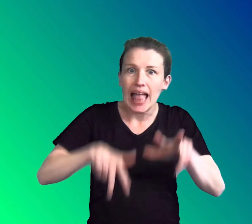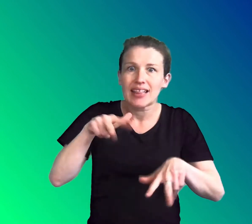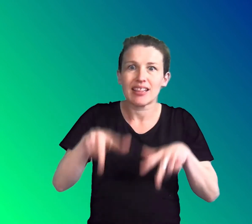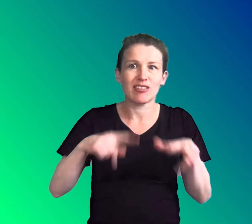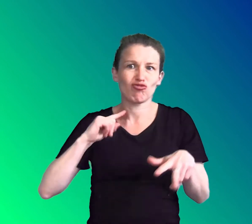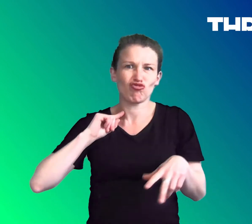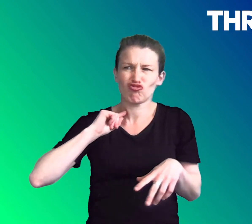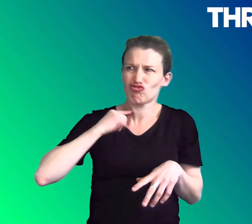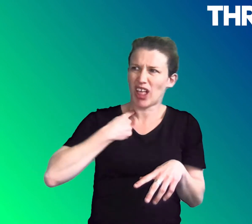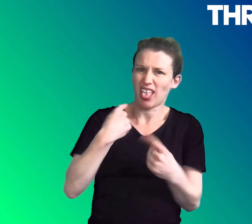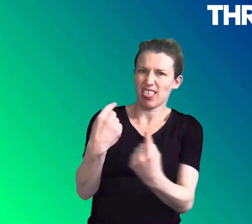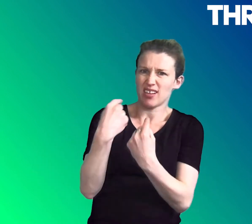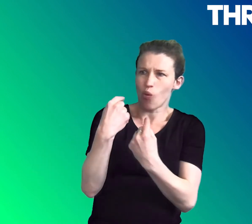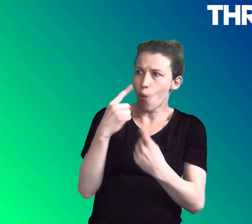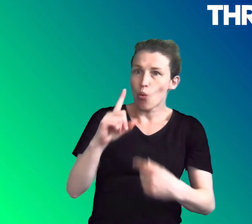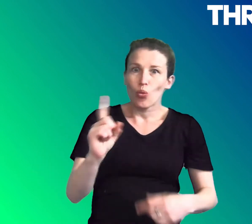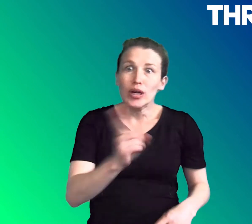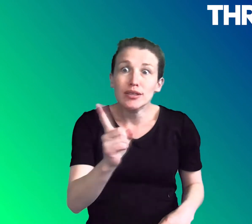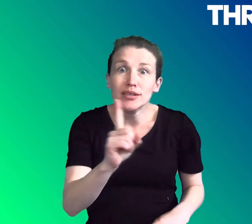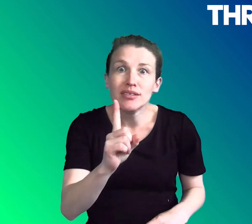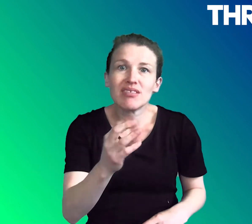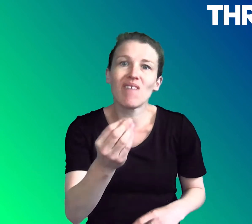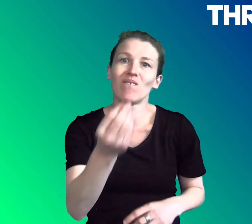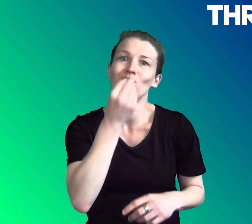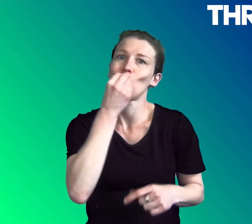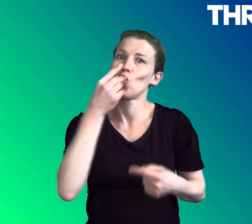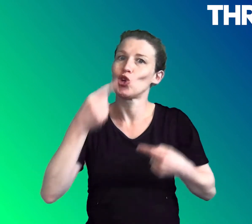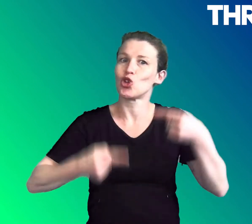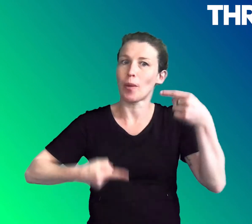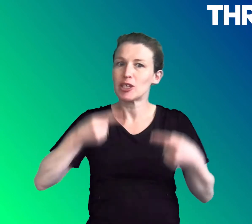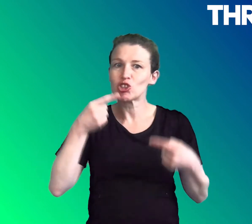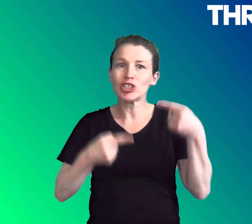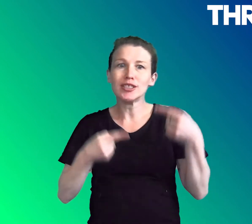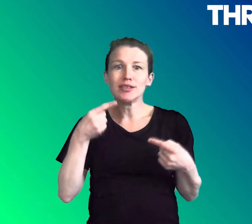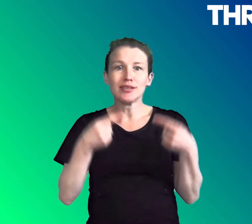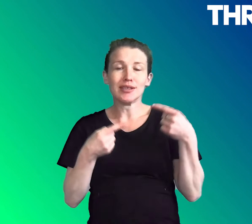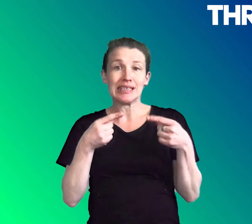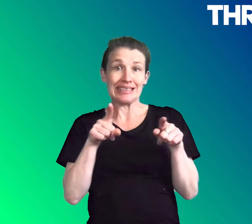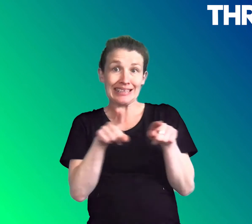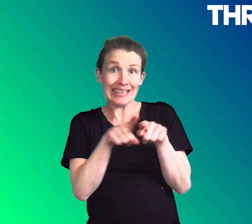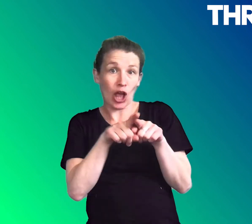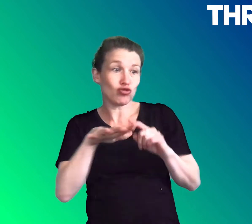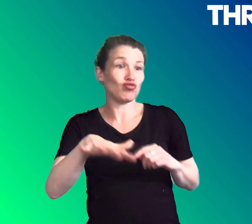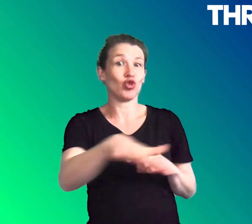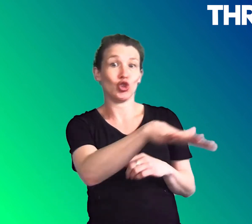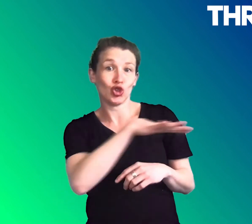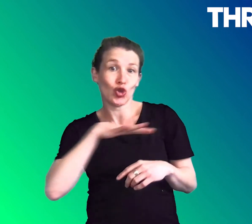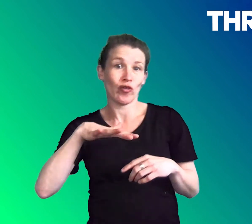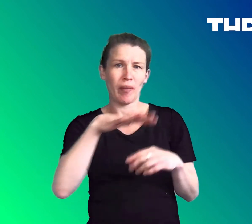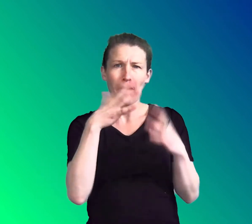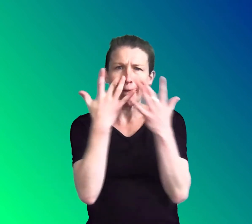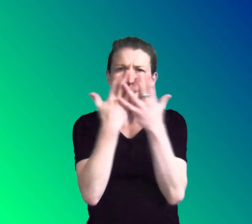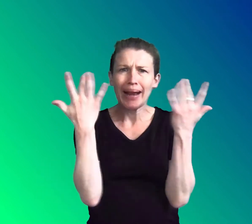Although it's their wild habitat, that doesn't mean there are no threats. The main threat for Takahe, is food competition.